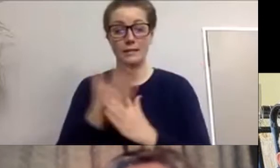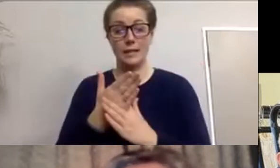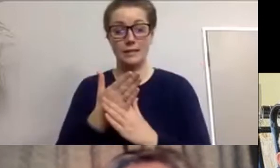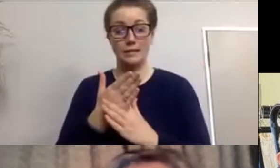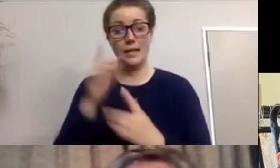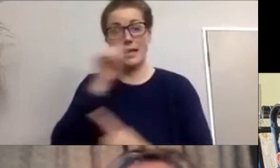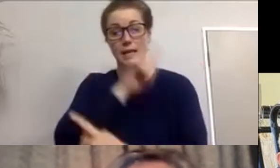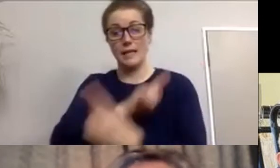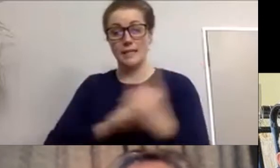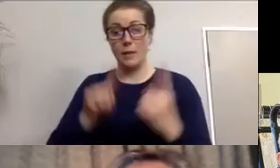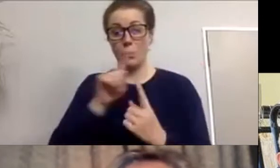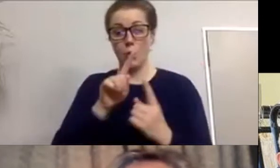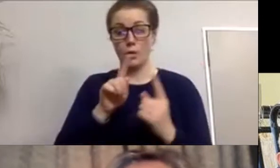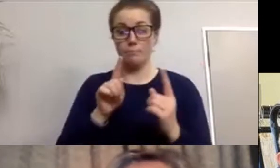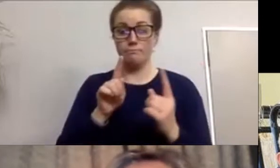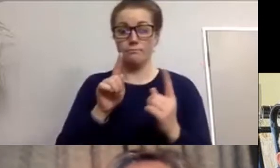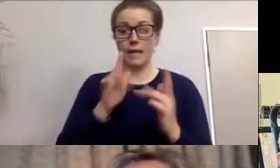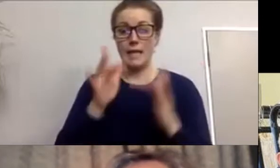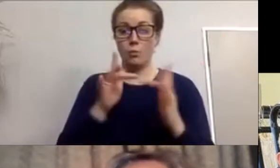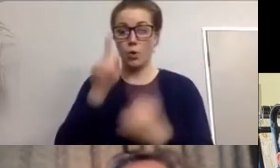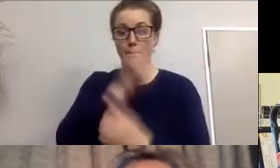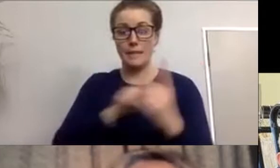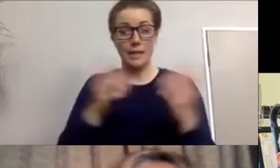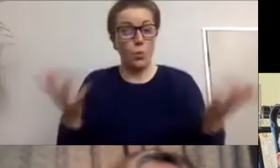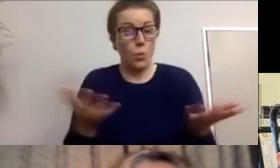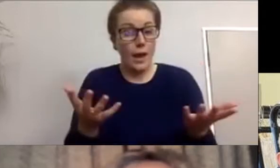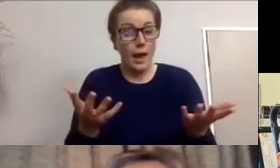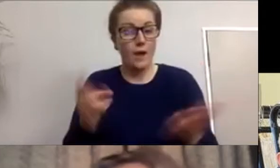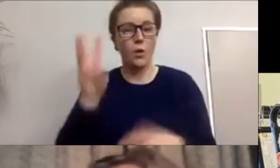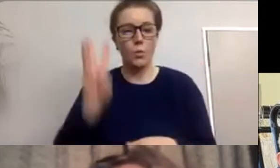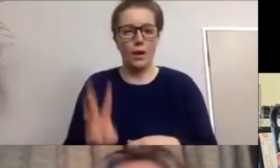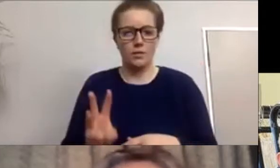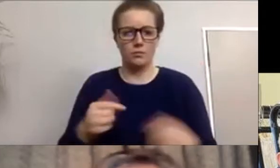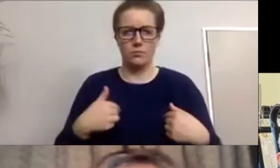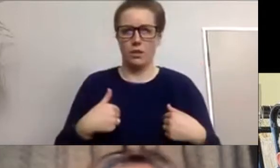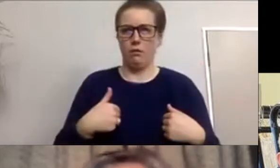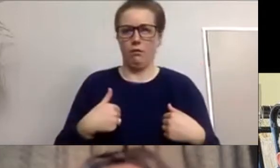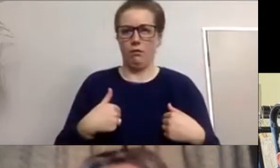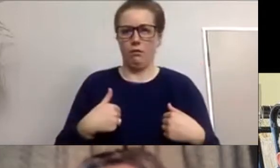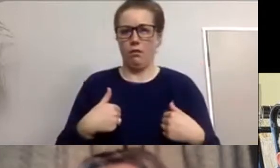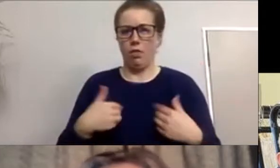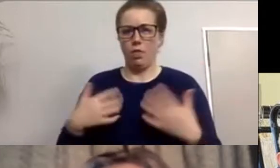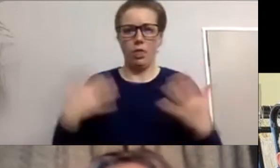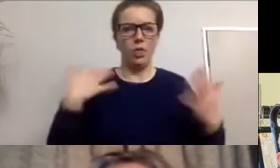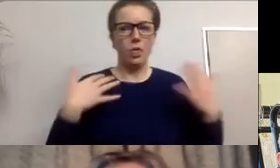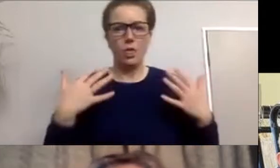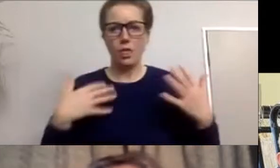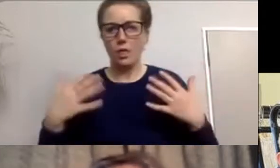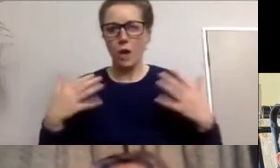Wellington, and I'm kind of one of the newer staff and then people recommend